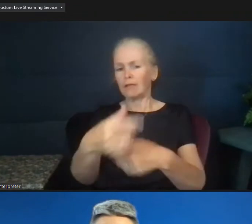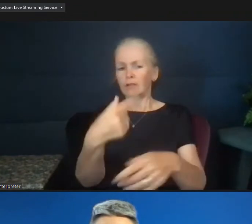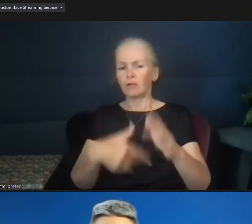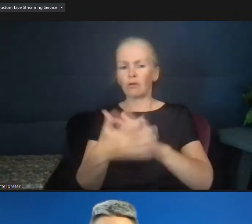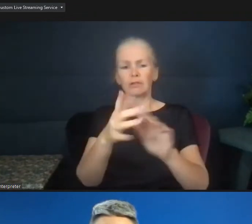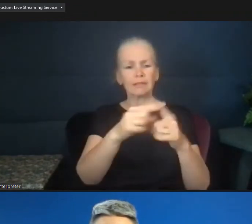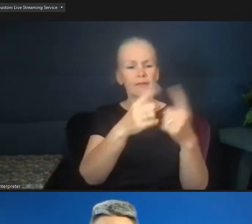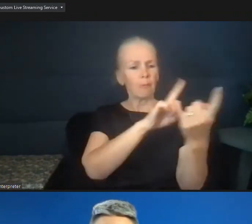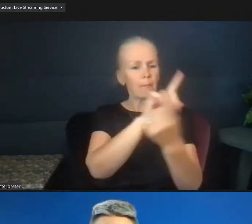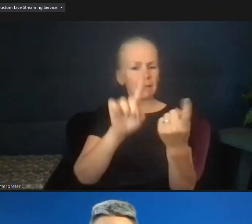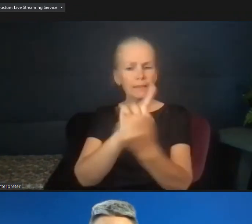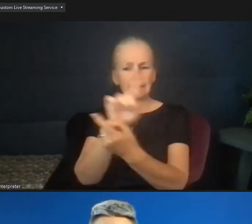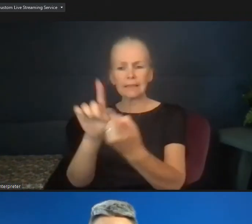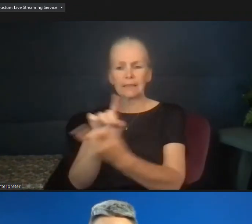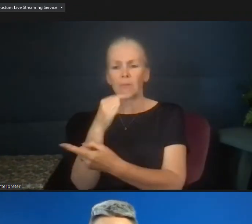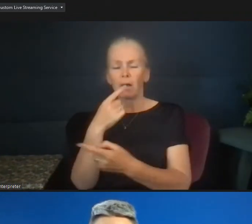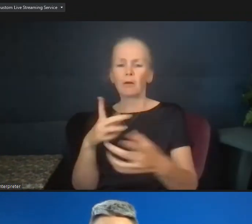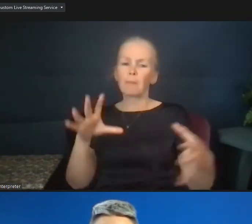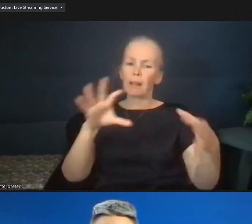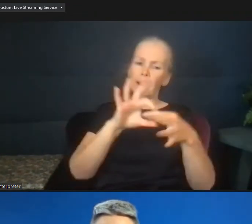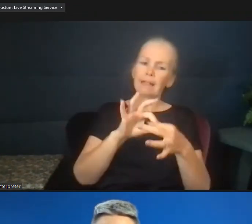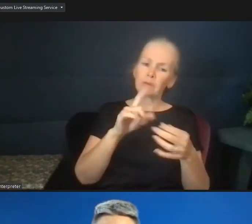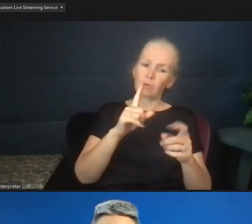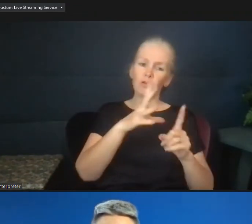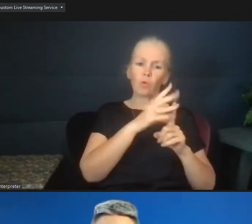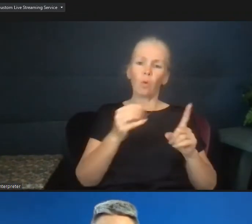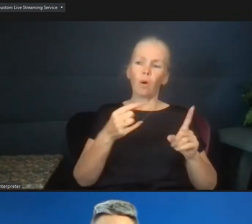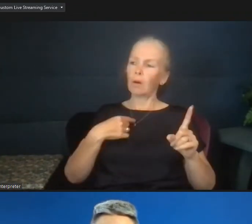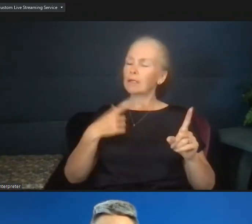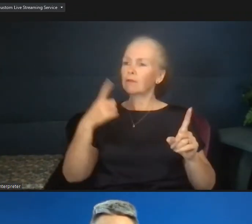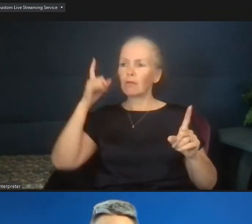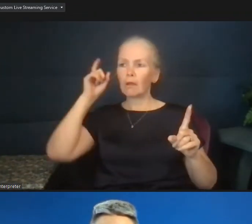that might not be to do anything with your role, and you end up going oh, okay, so how much is